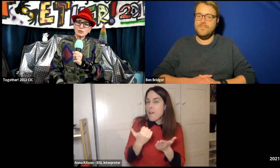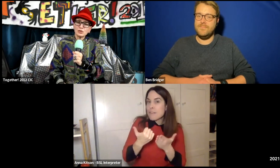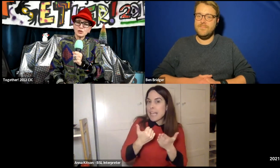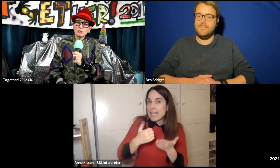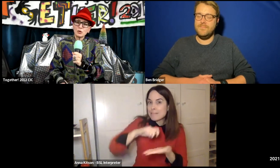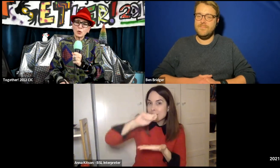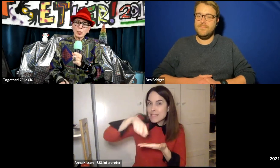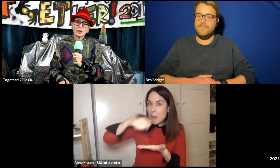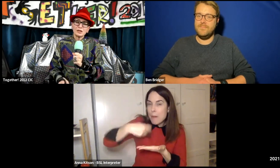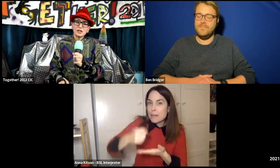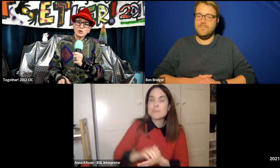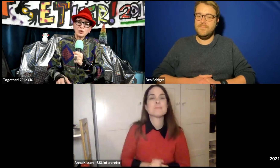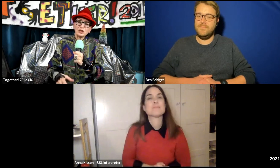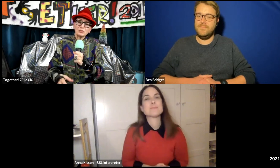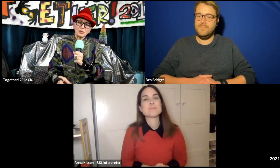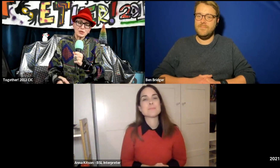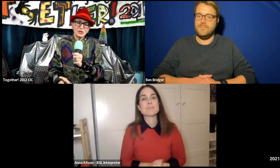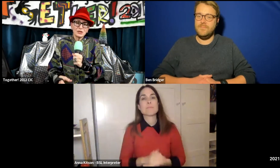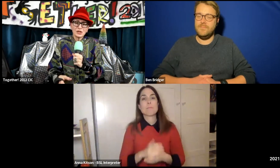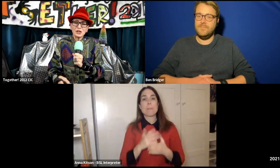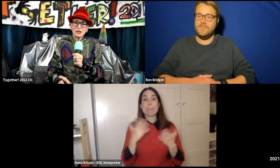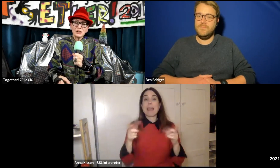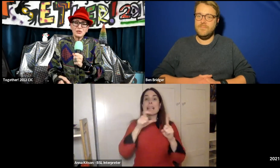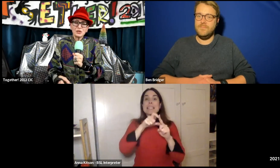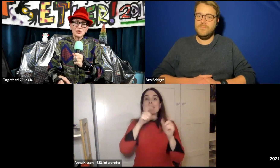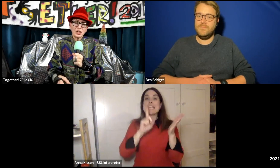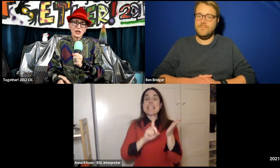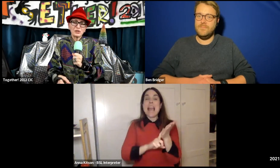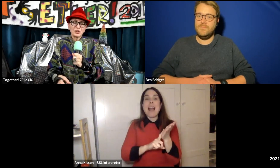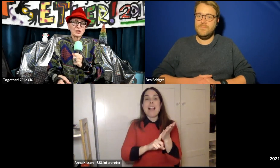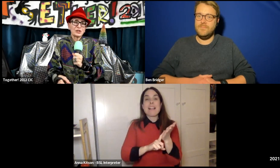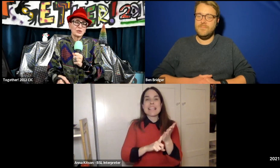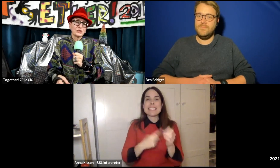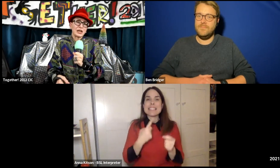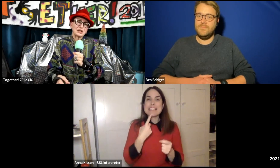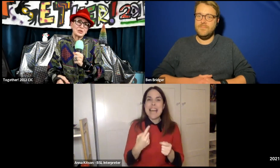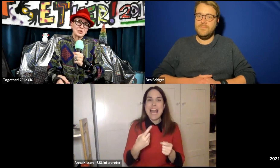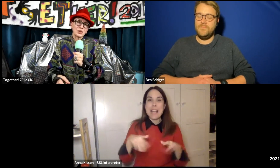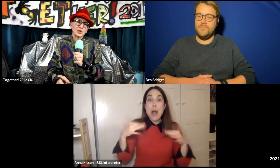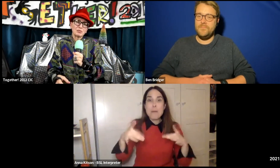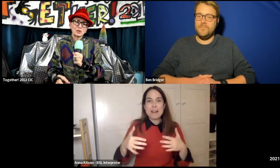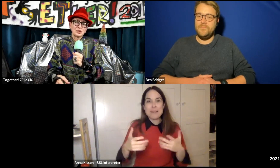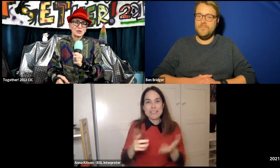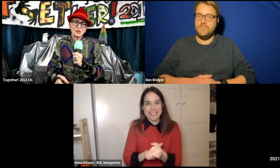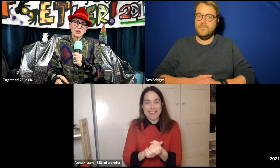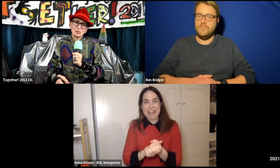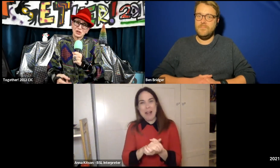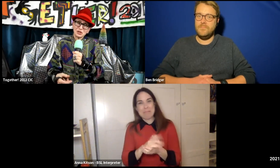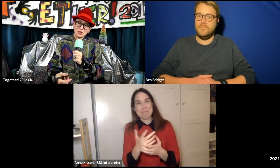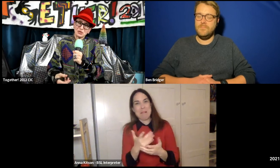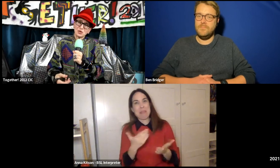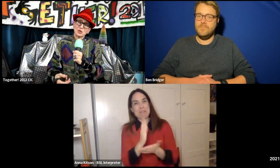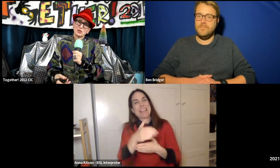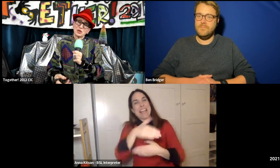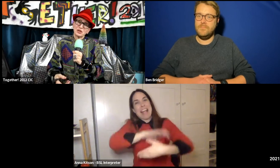DL Williams is saying, living vicariously through Anna the terp the interpretation of that